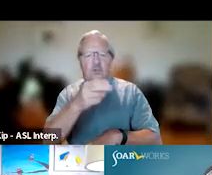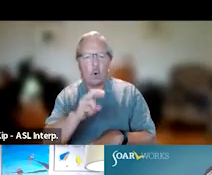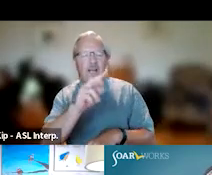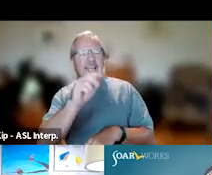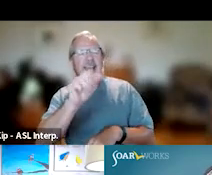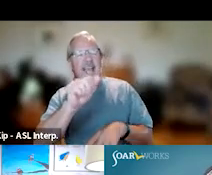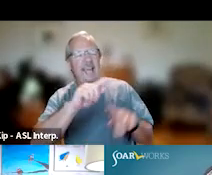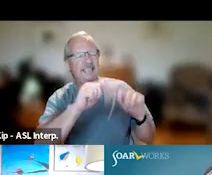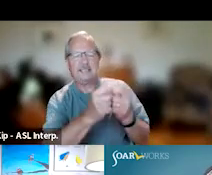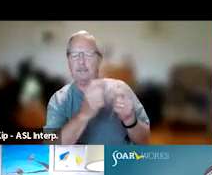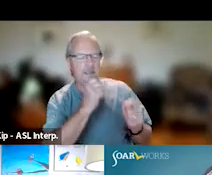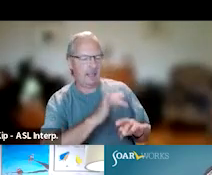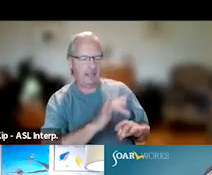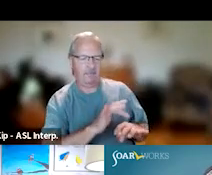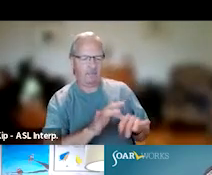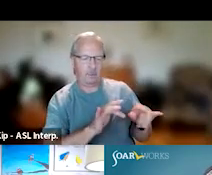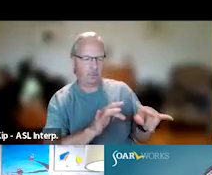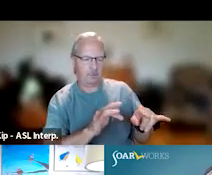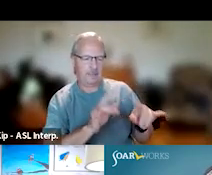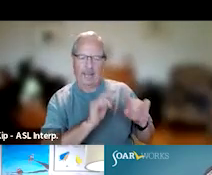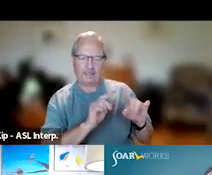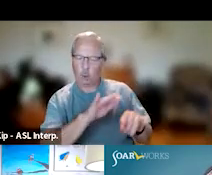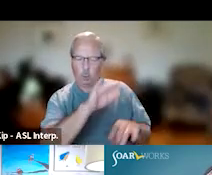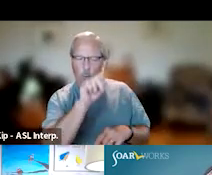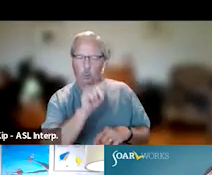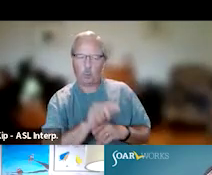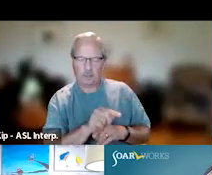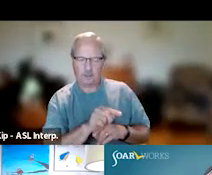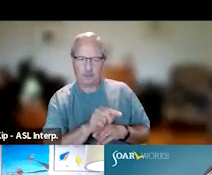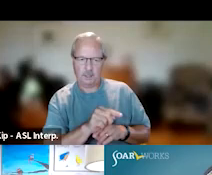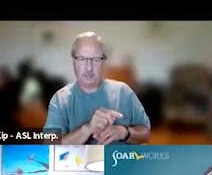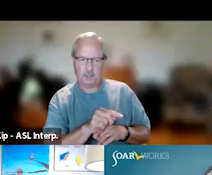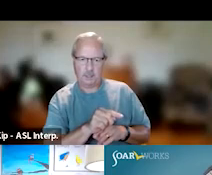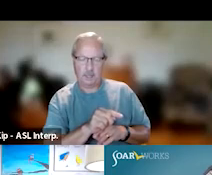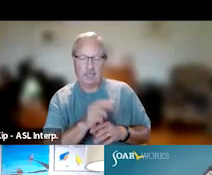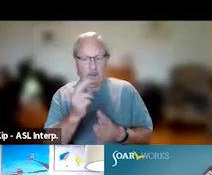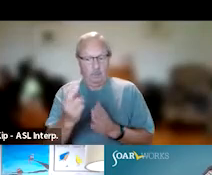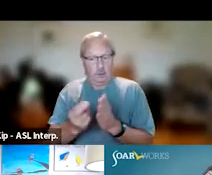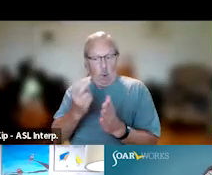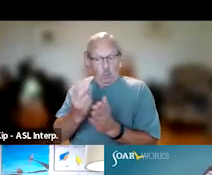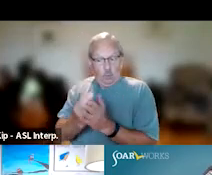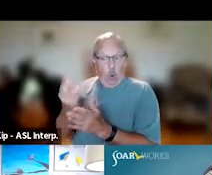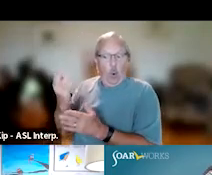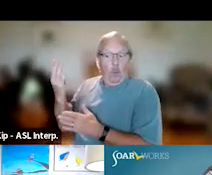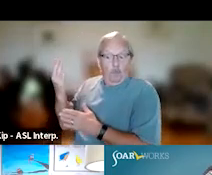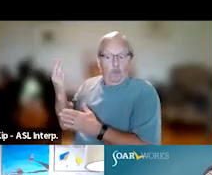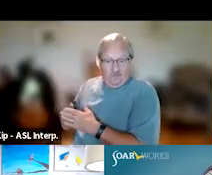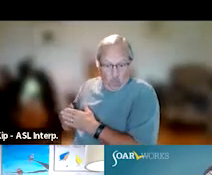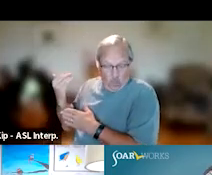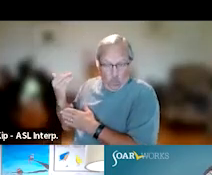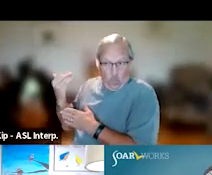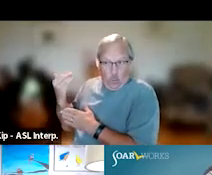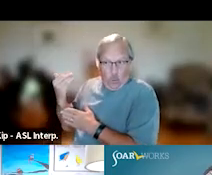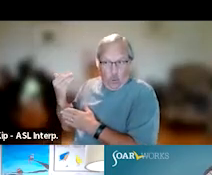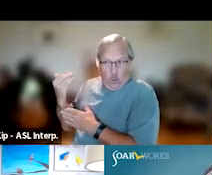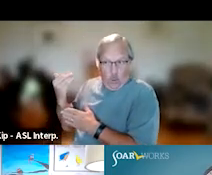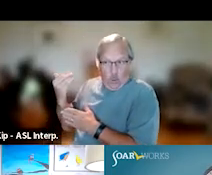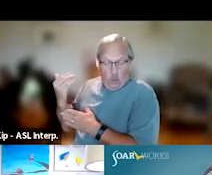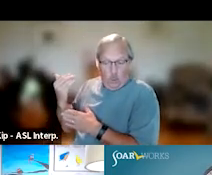to you any longer to answer your questions. That was our role before. We hosted the website, we provided